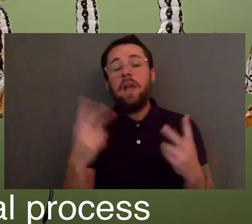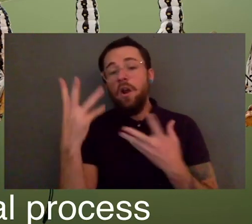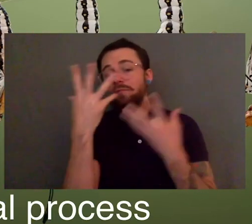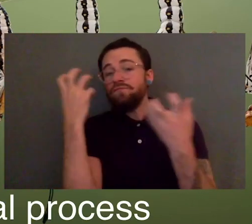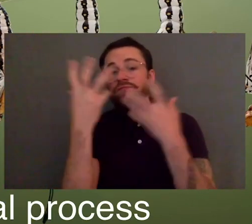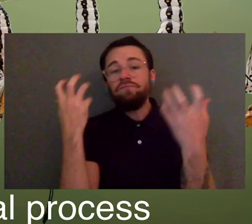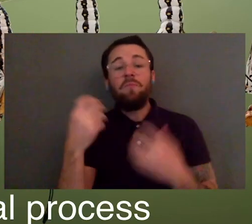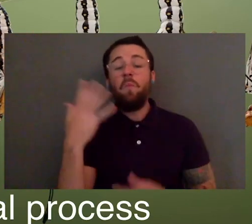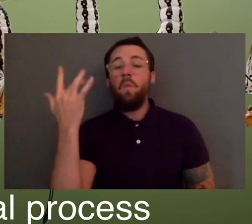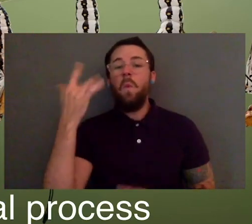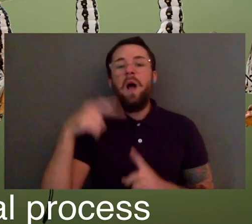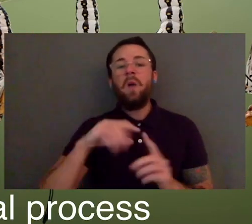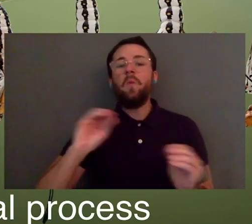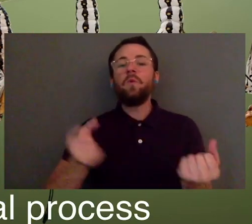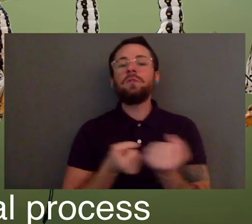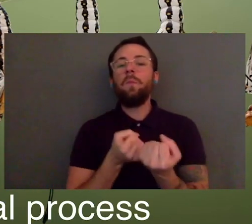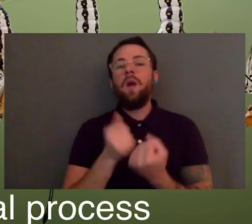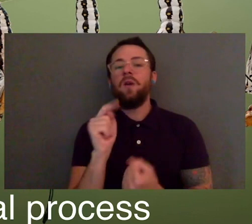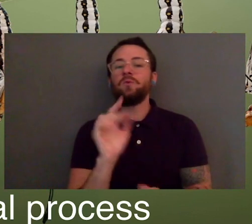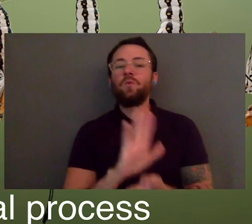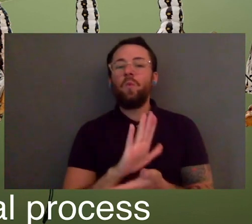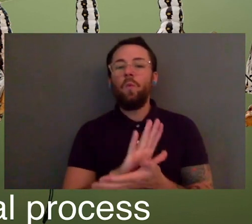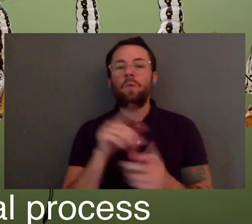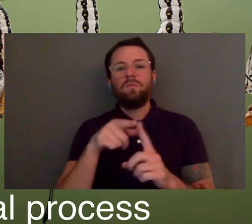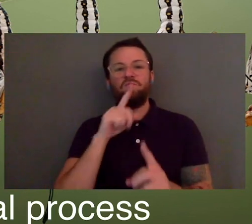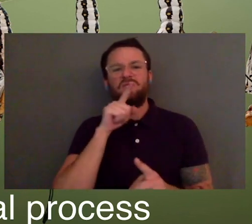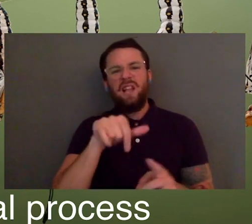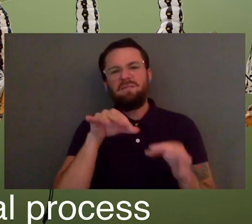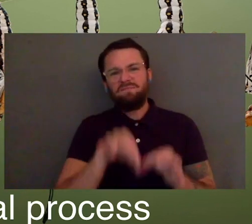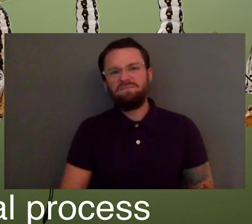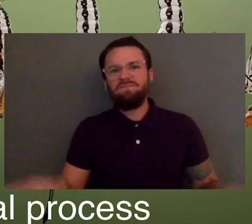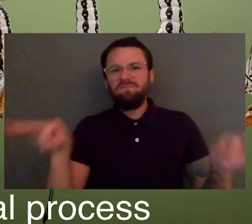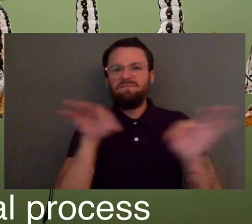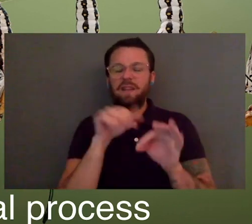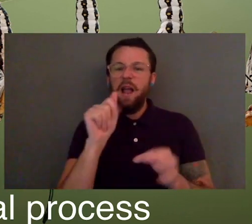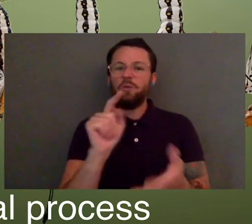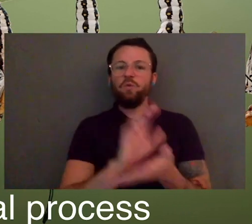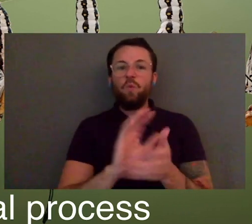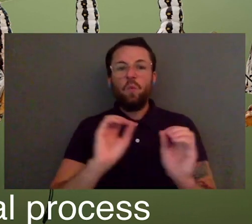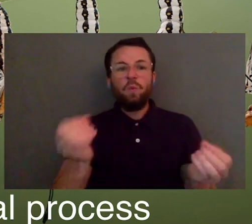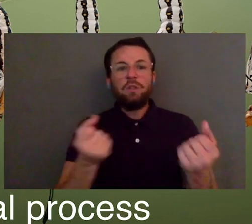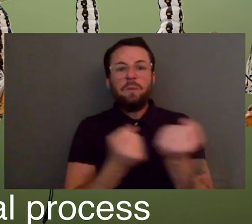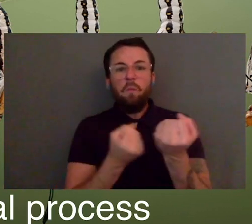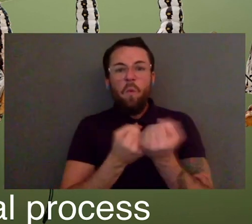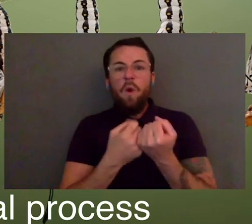It can be an incredibly emotional experience, not understanding why their appearance is